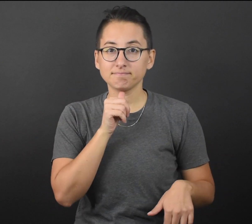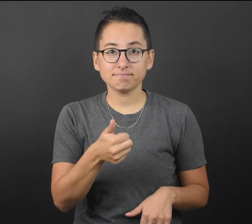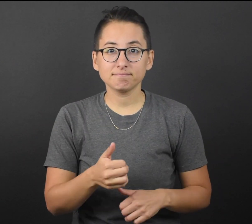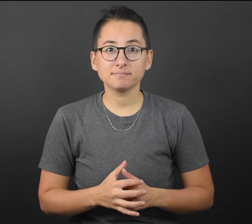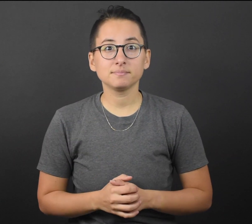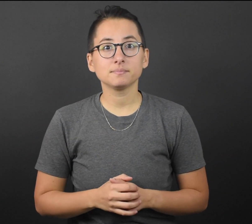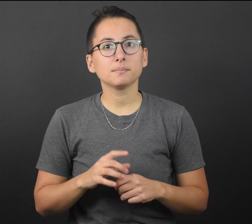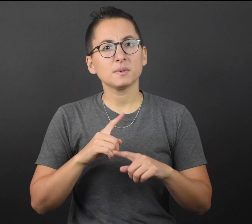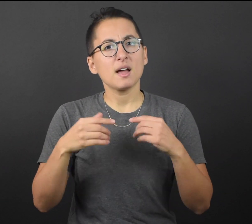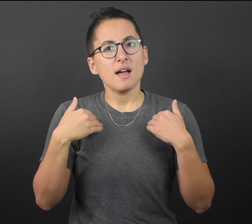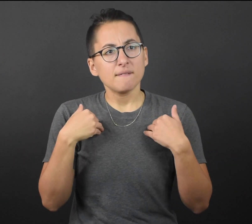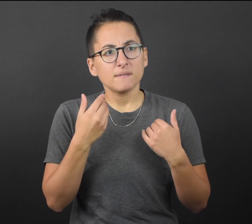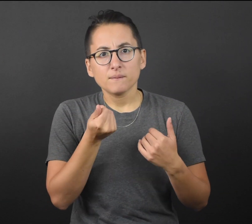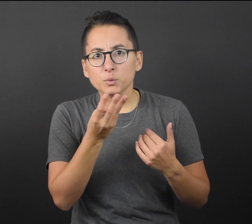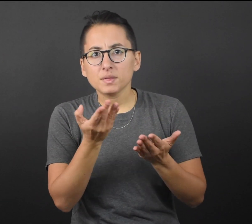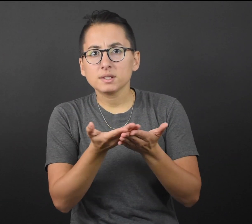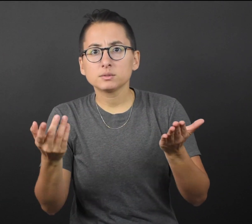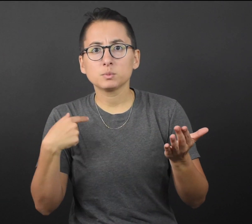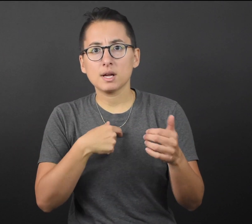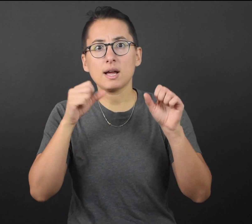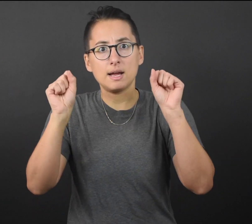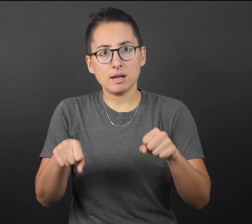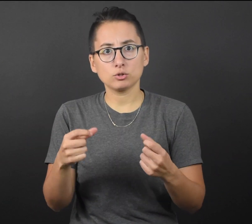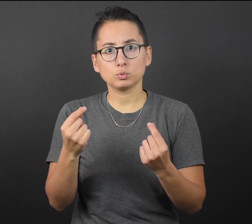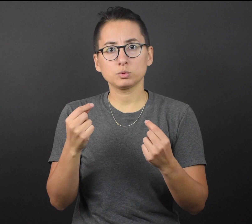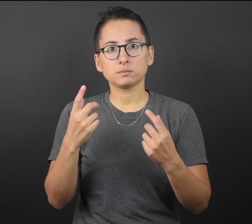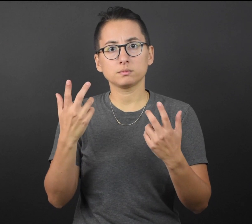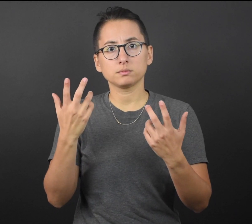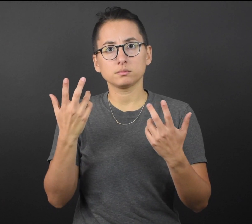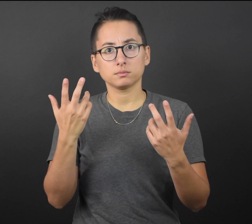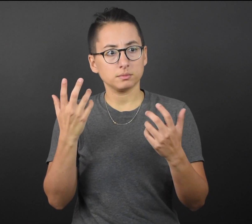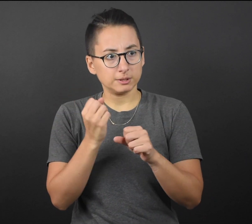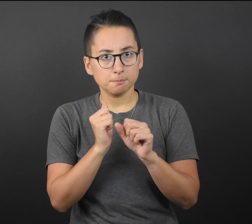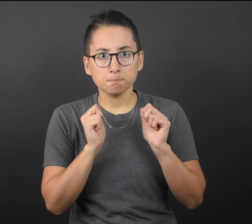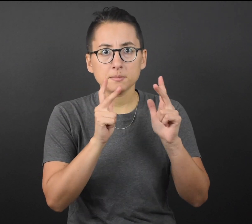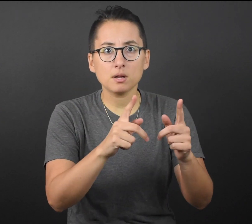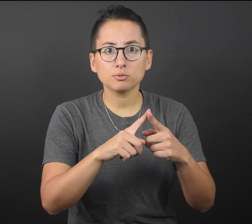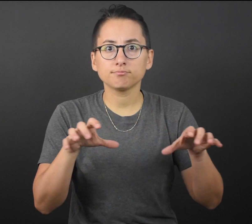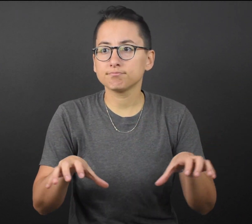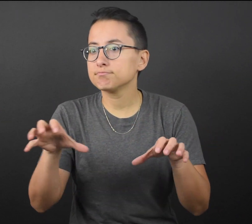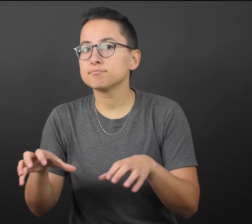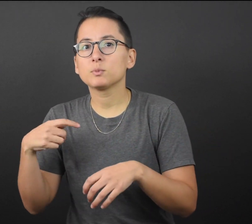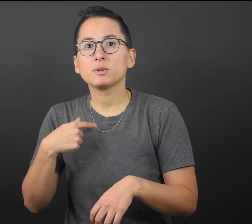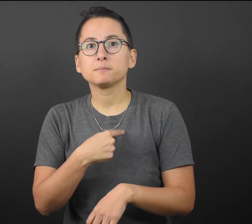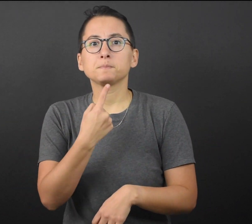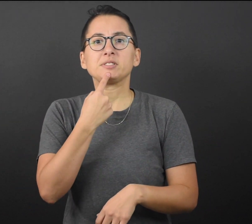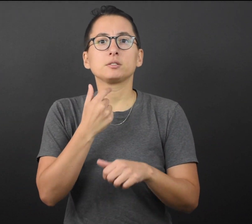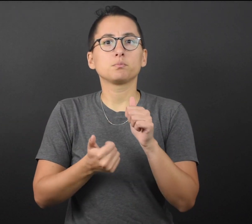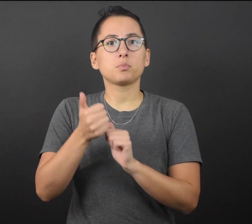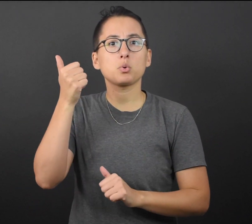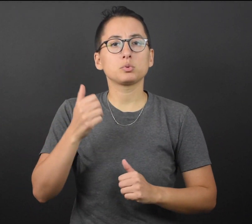with the hopes to stay that way. To get back to school safety, we all need to do our part.